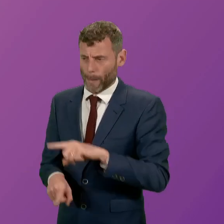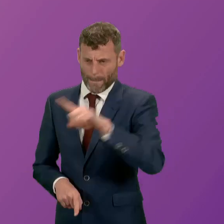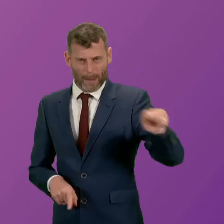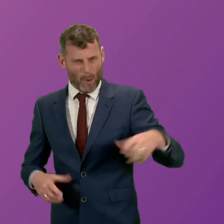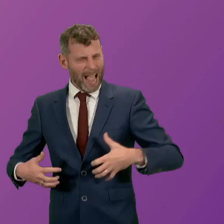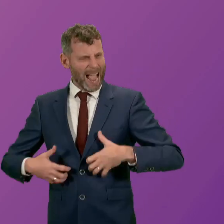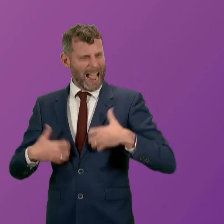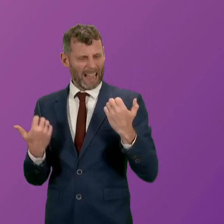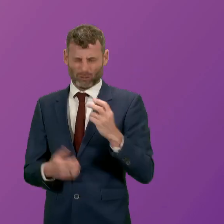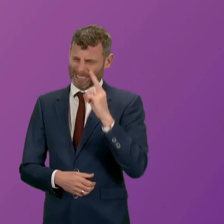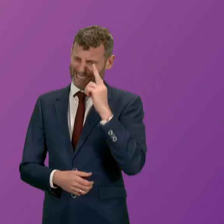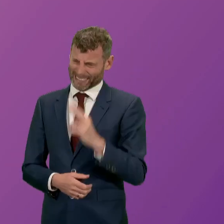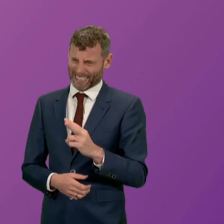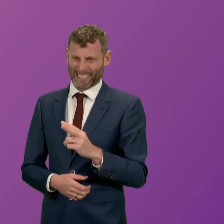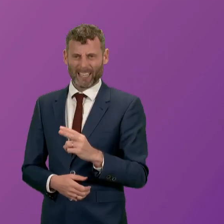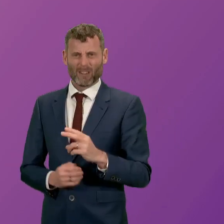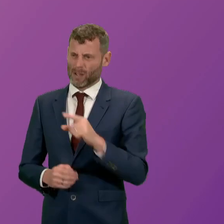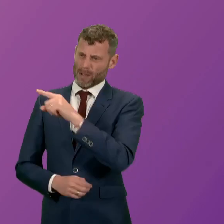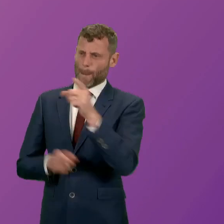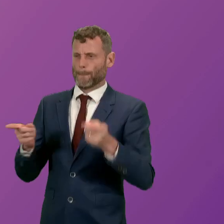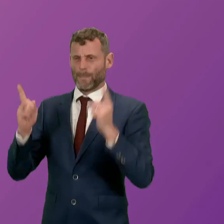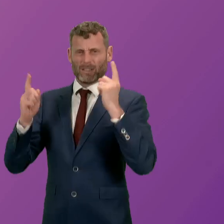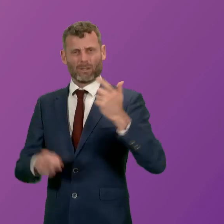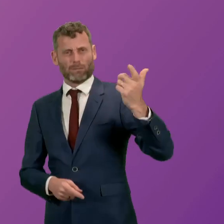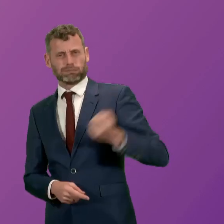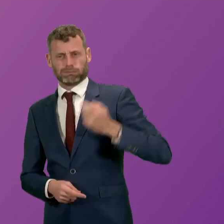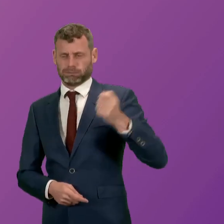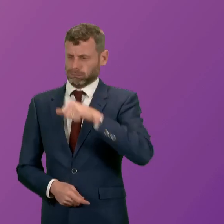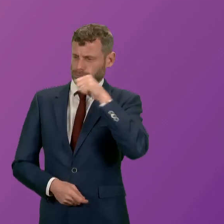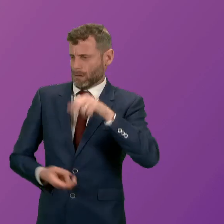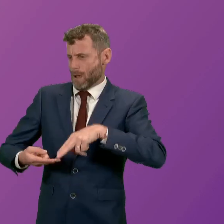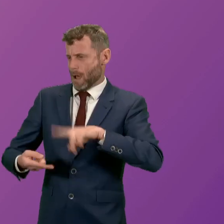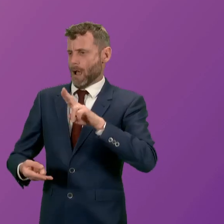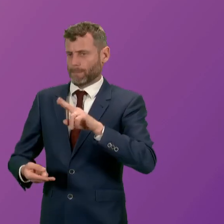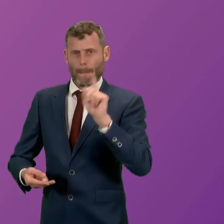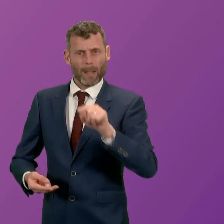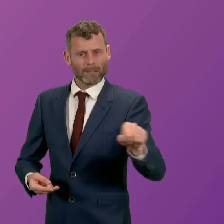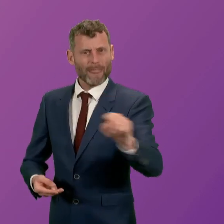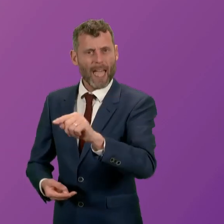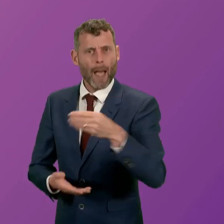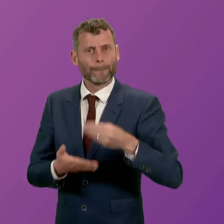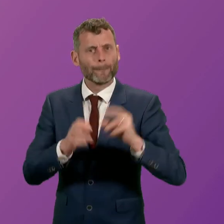across Scotland who see highly paid ministers get a salary increase while budgets are cut?